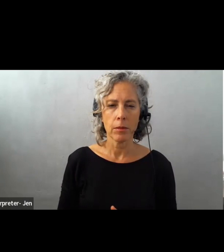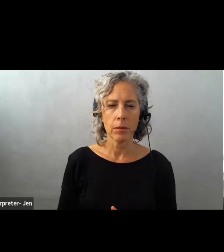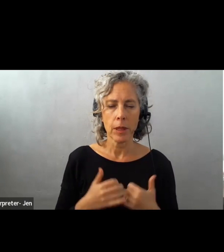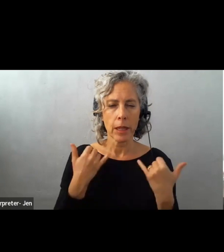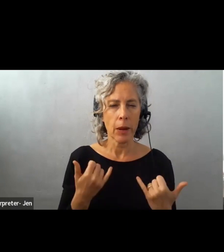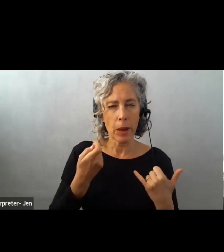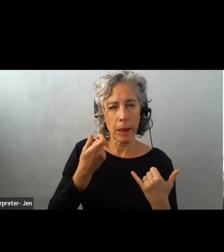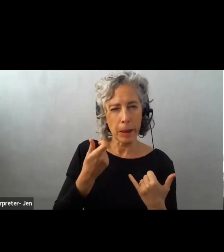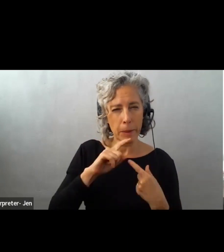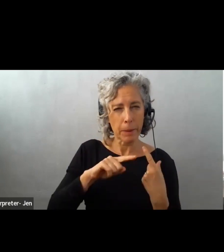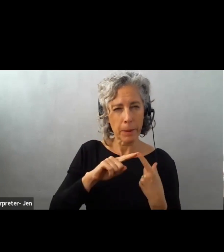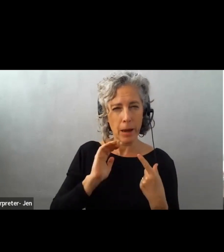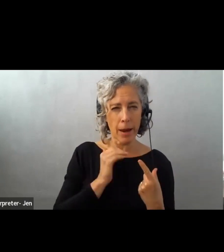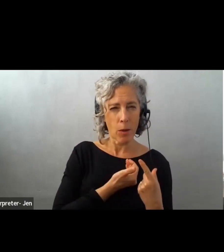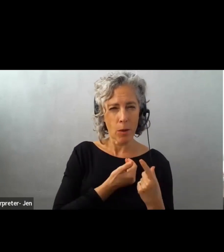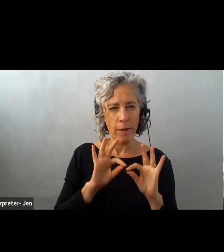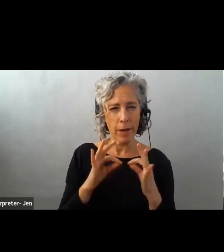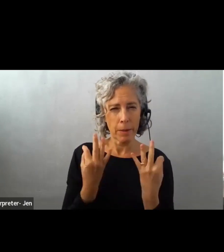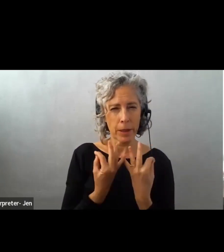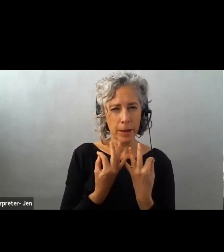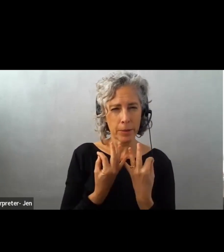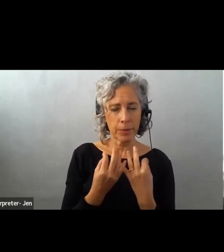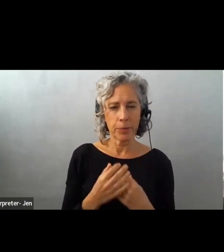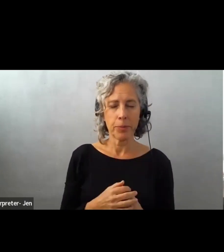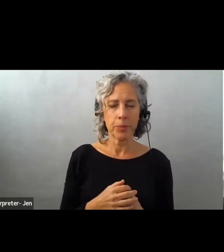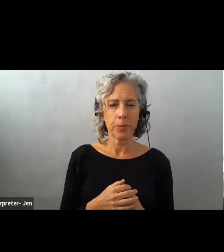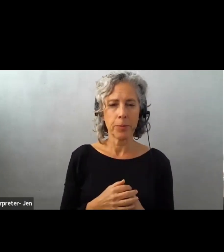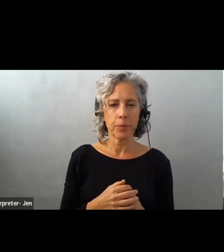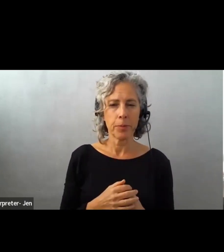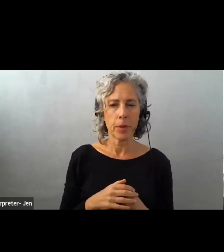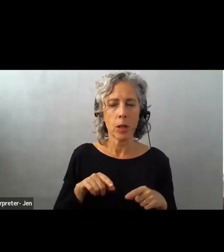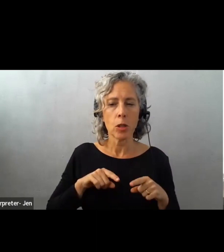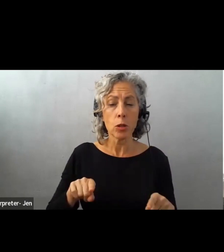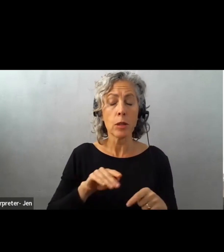about our family. We were dealing during this pandemic,